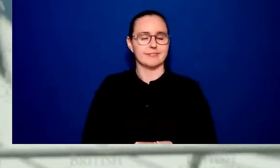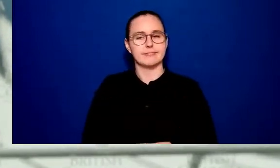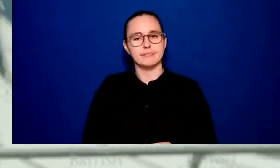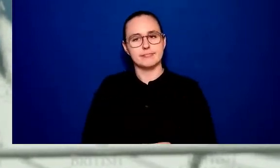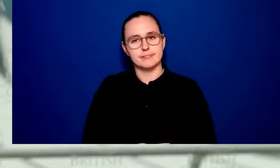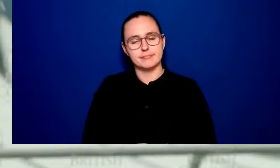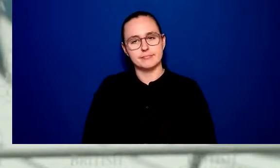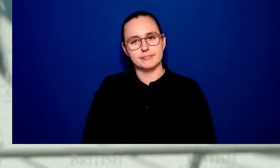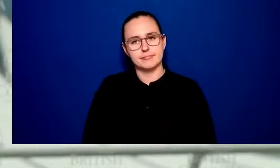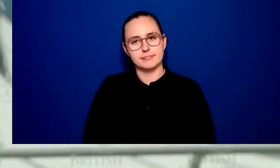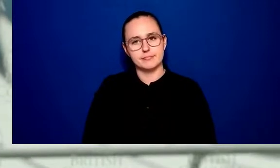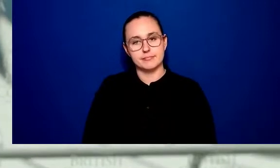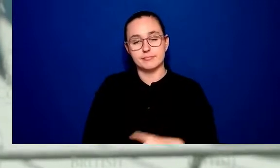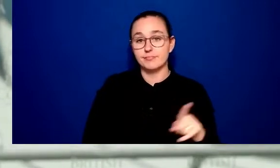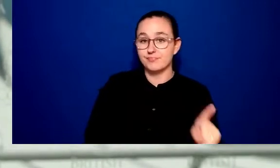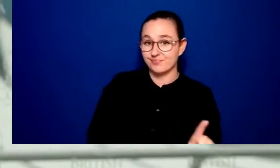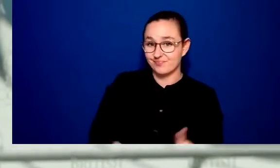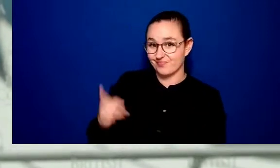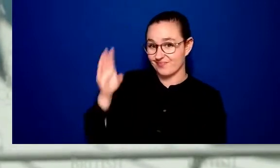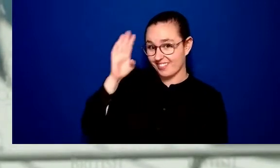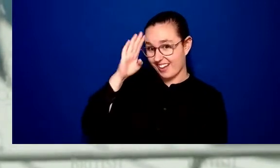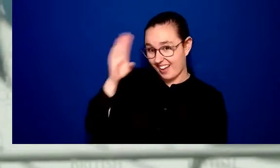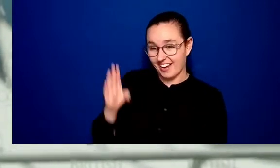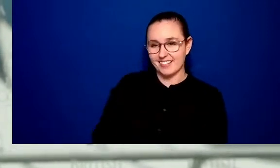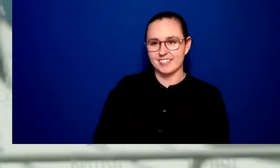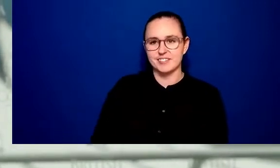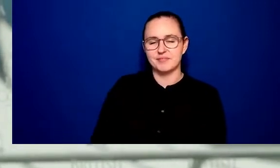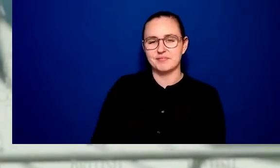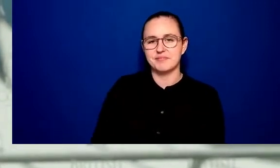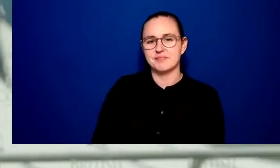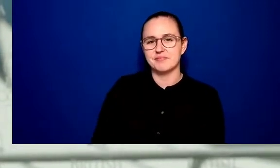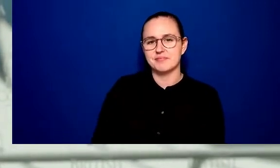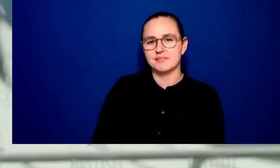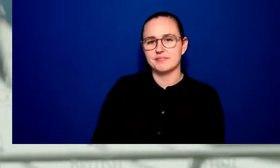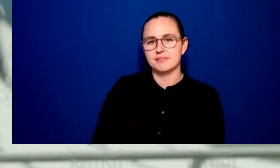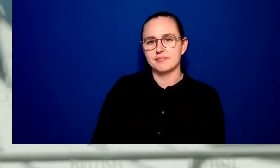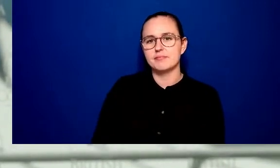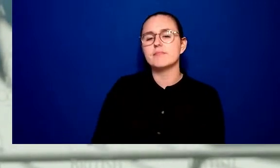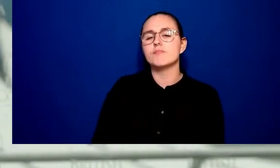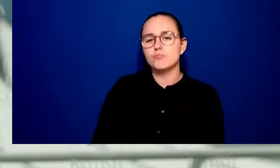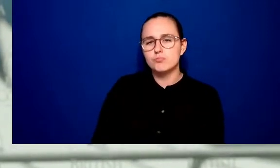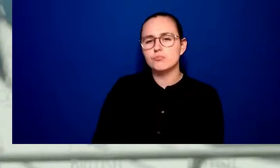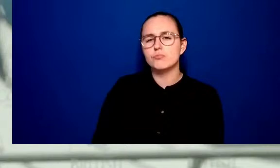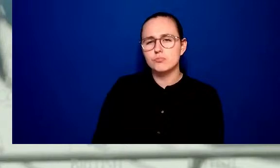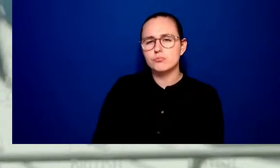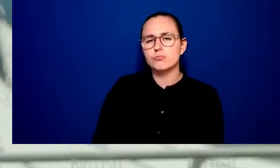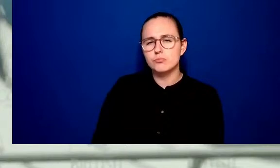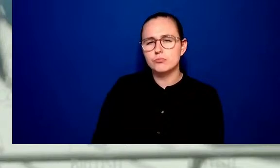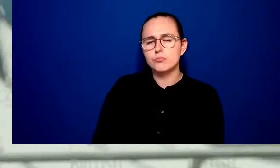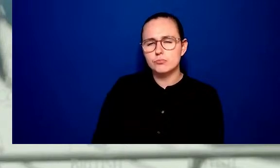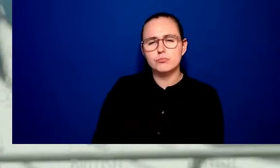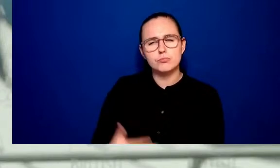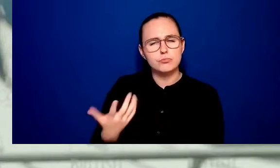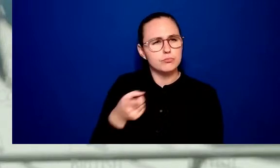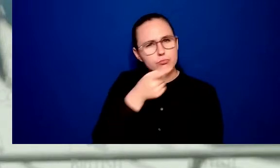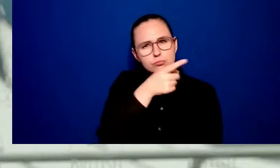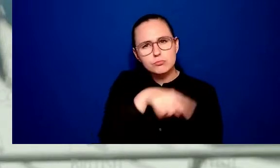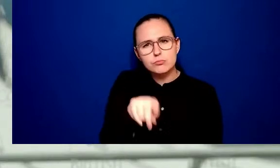just. Regarding the number of people who still aren't